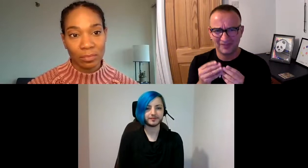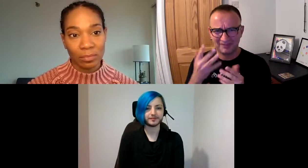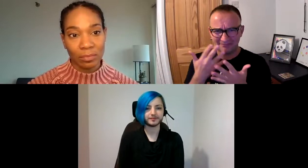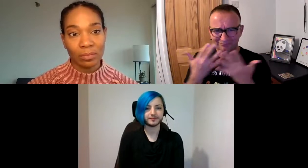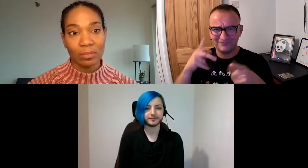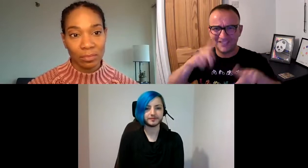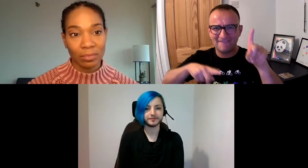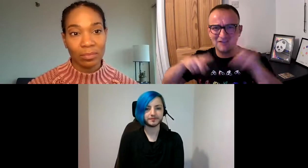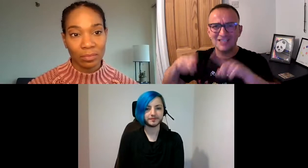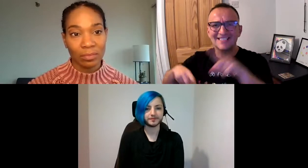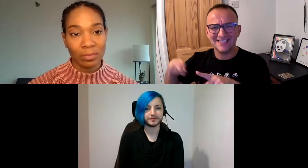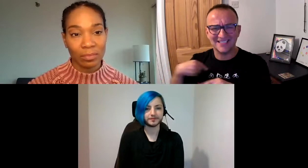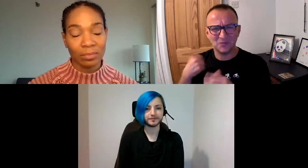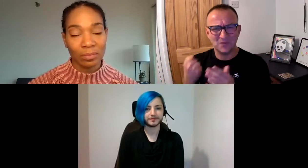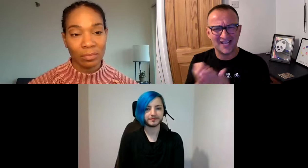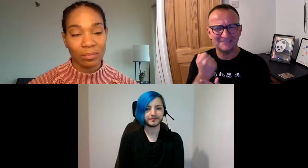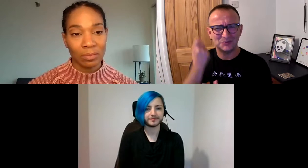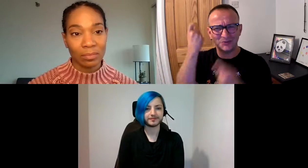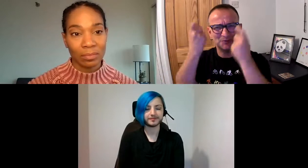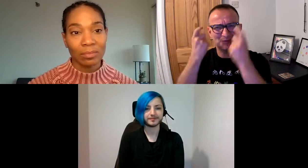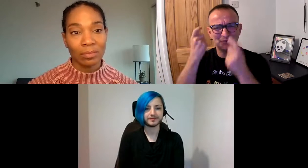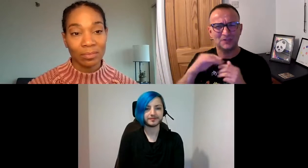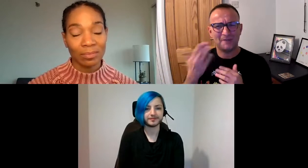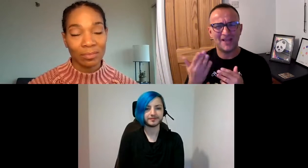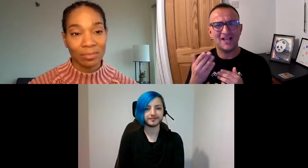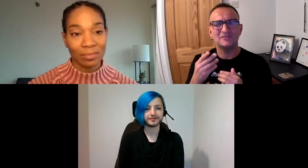communities. Also trans somebody maybe transgender and not - it does